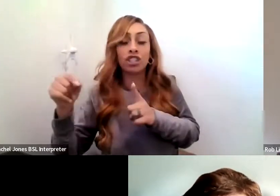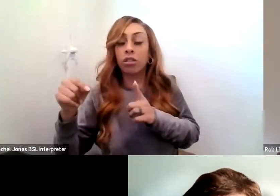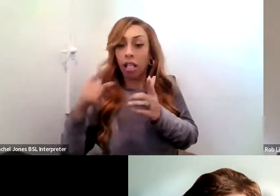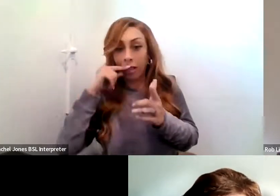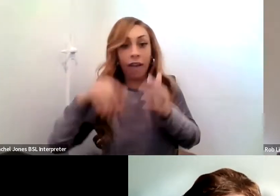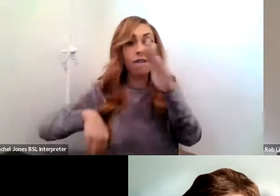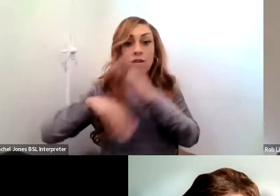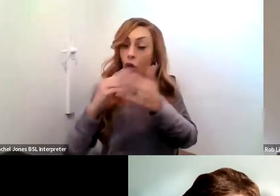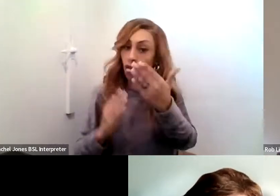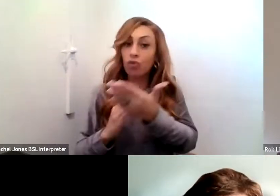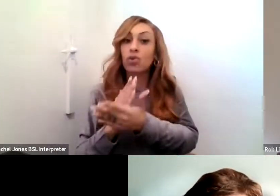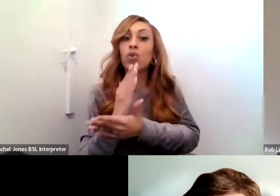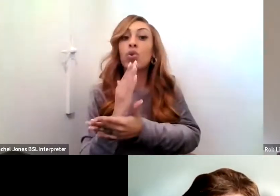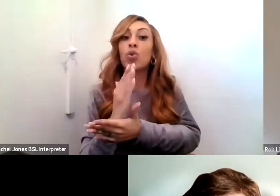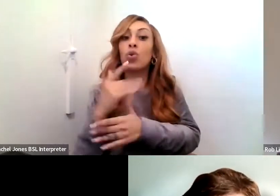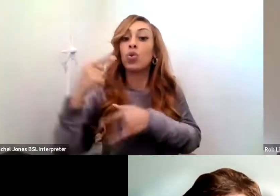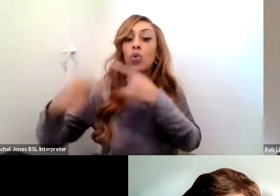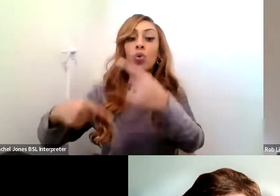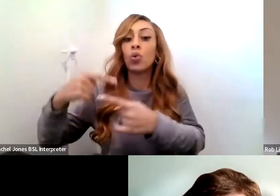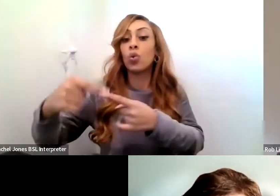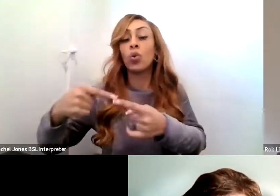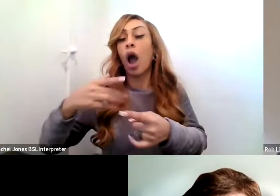I would like to see them in place every night for a show,